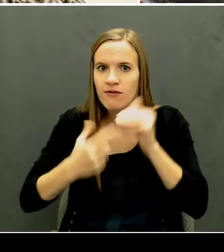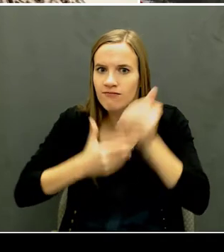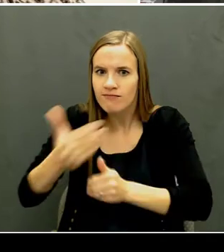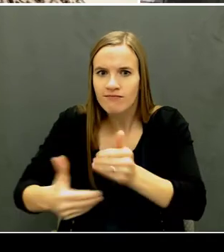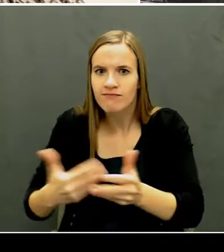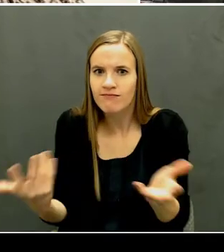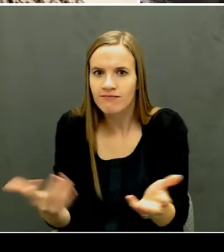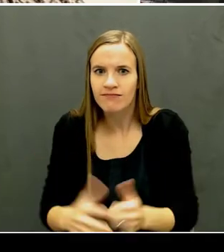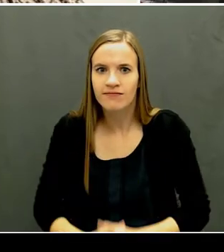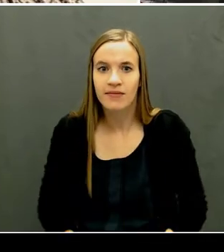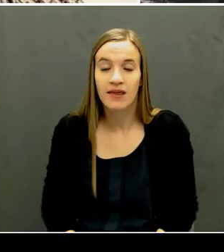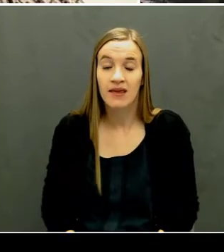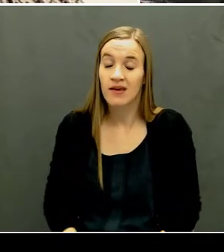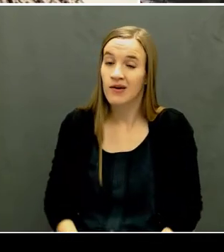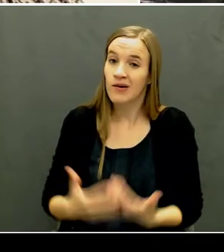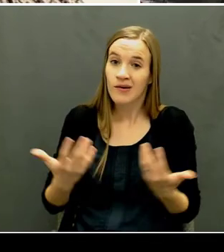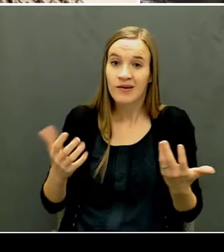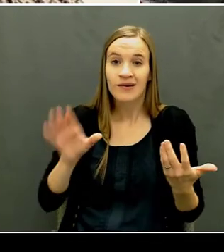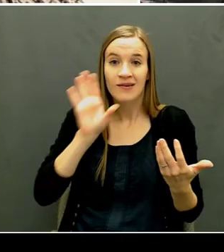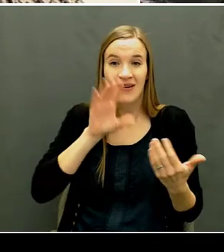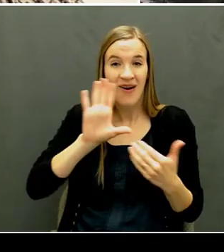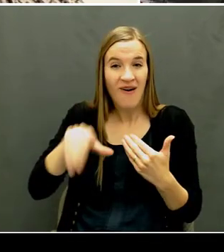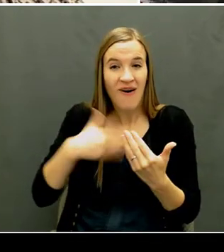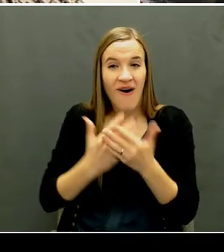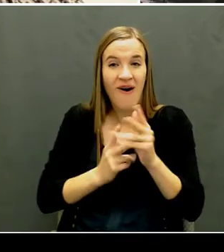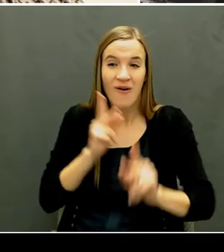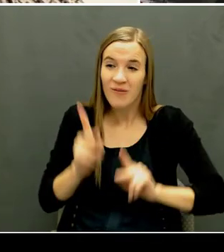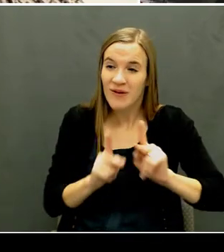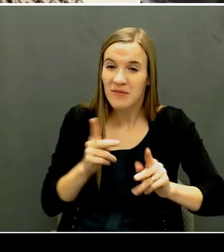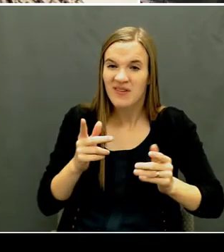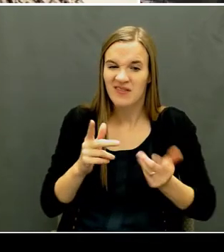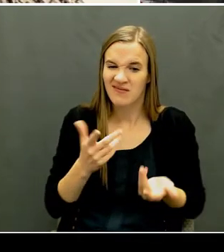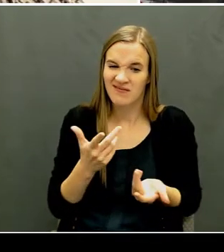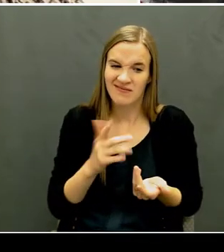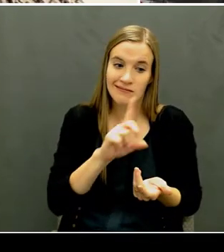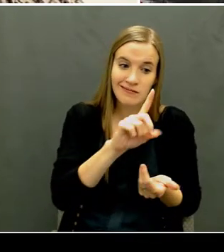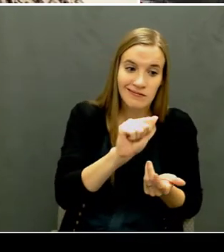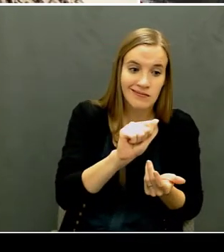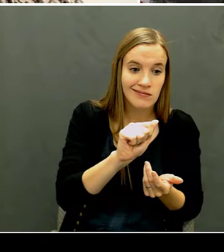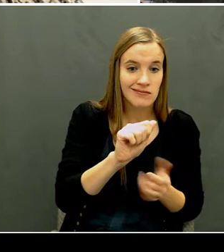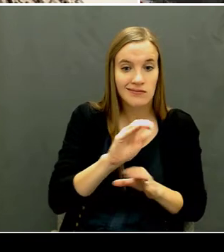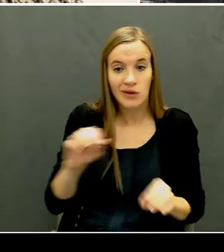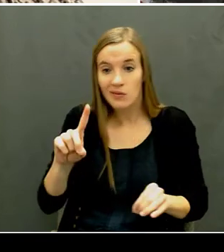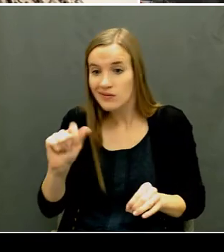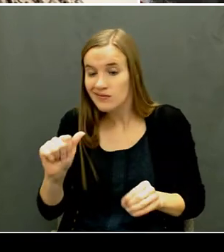disabilities but in general, you know, what do we believe what are we willing to do about it? You